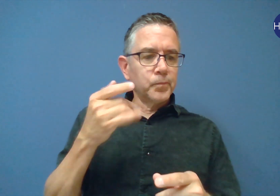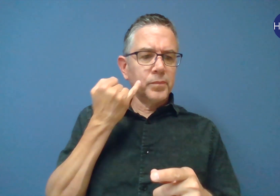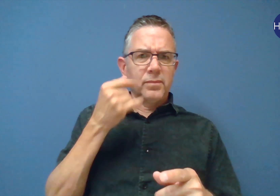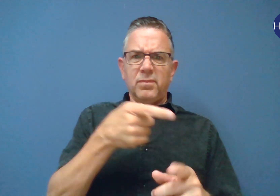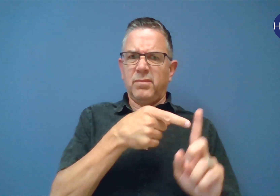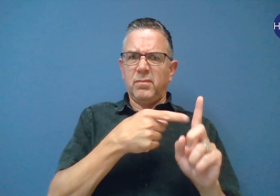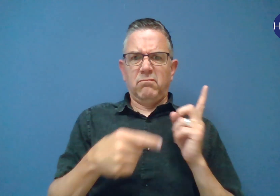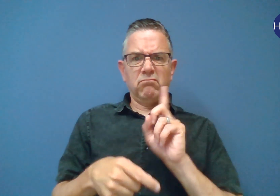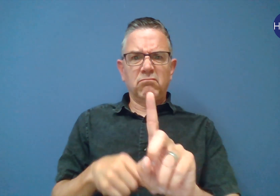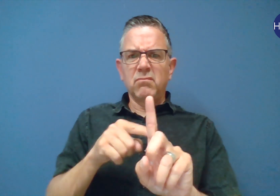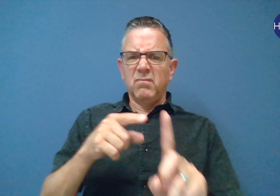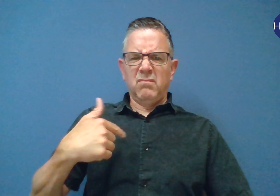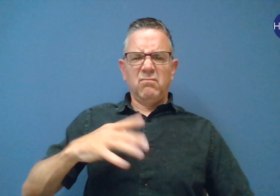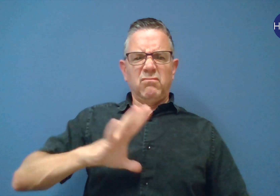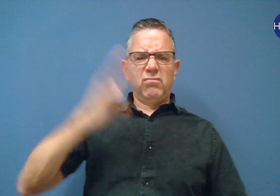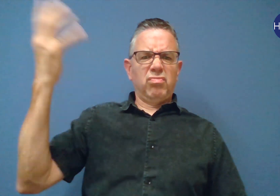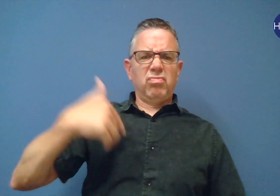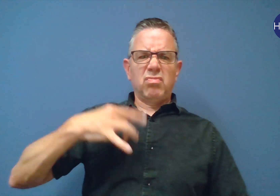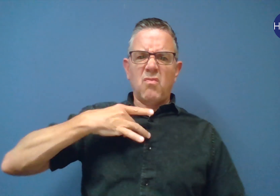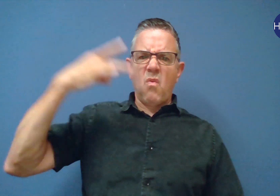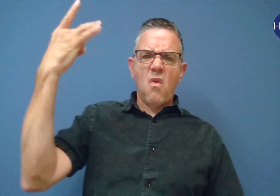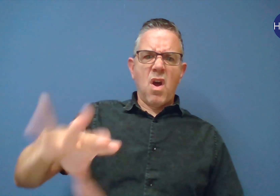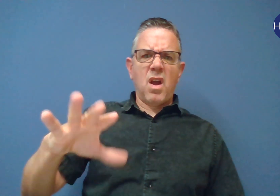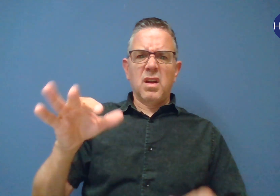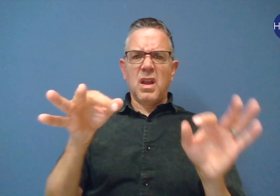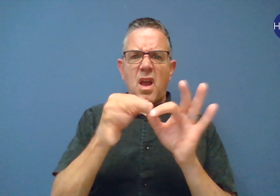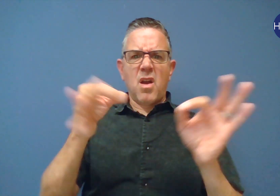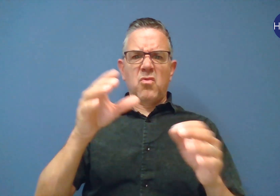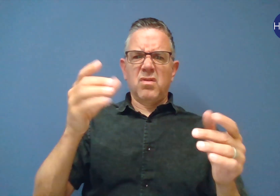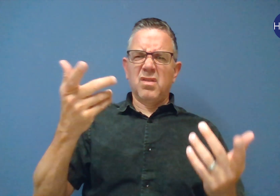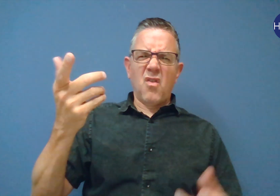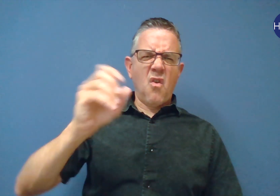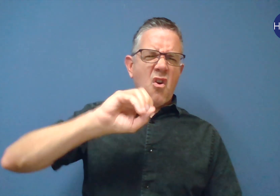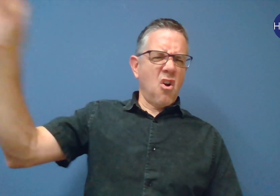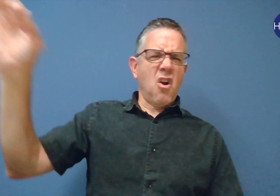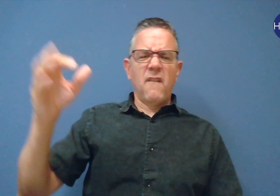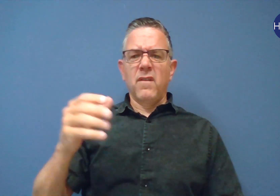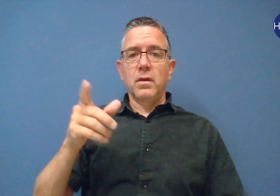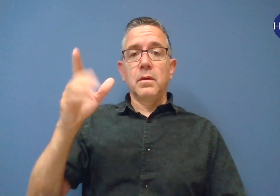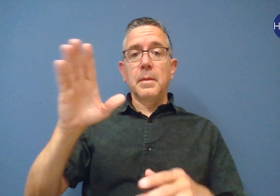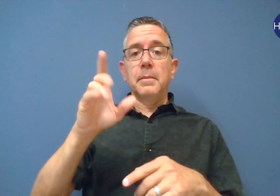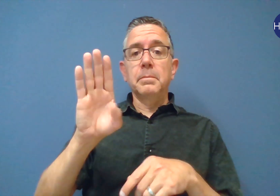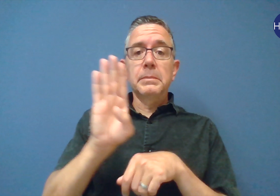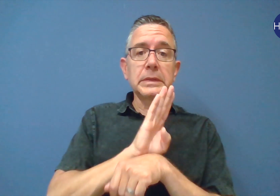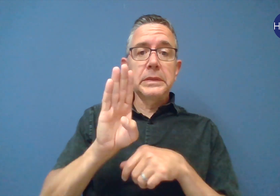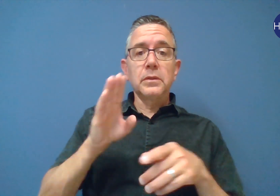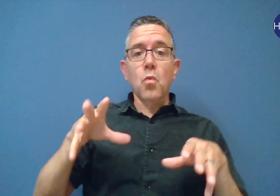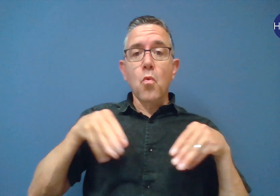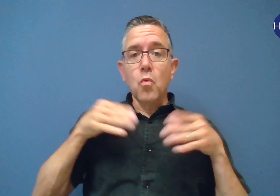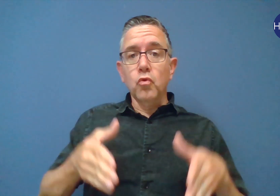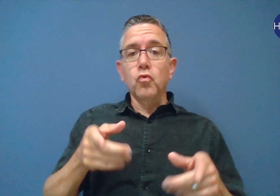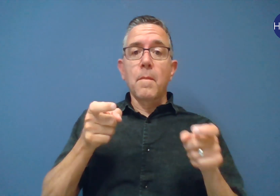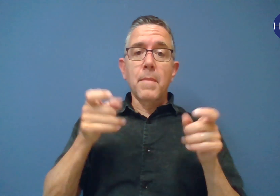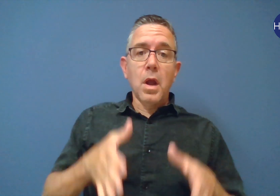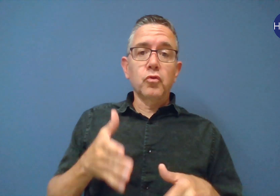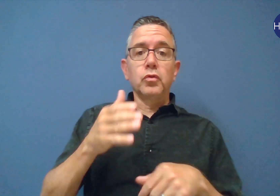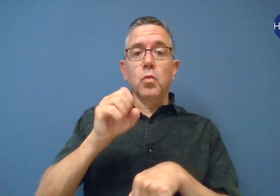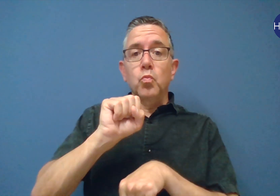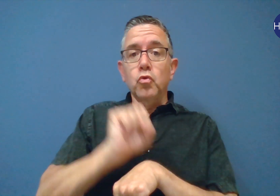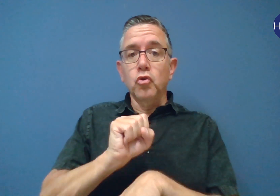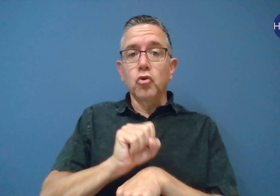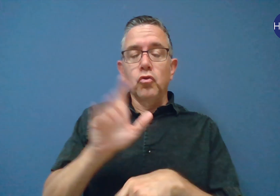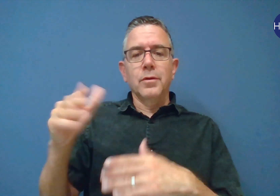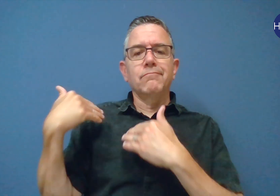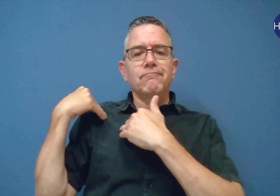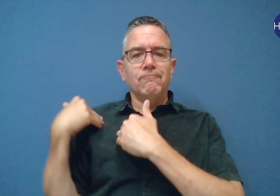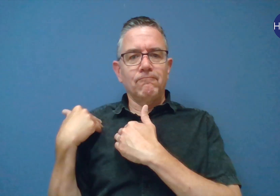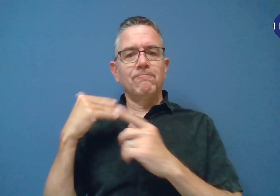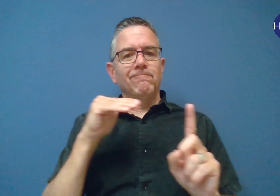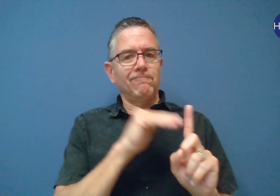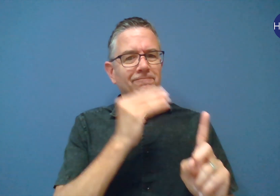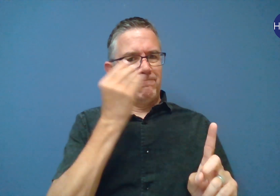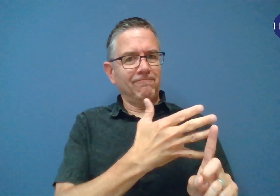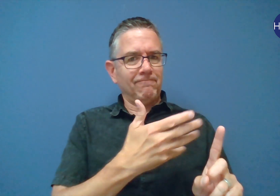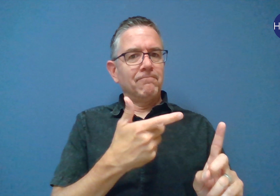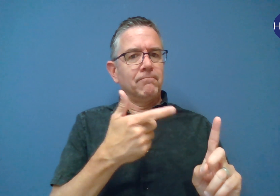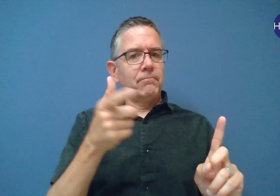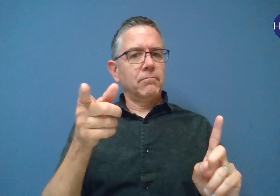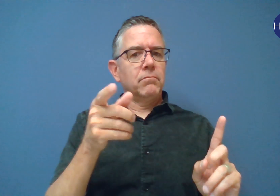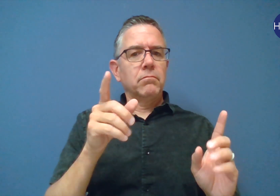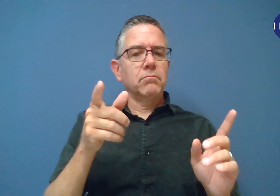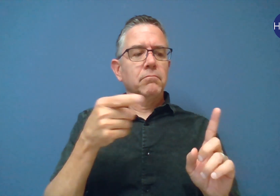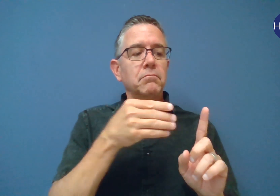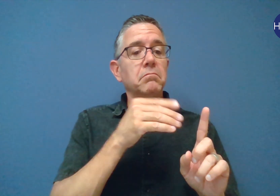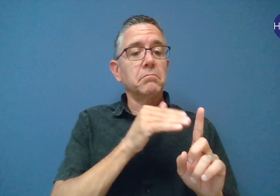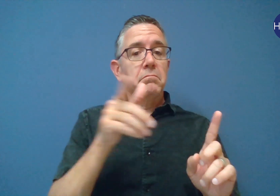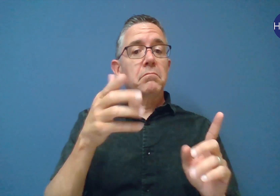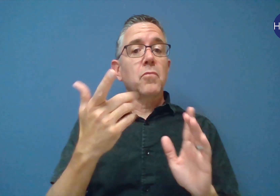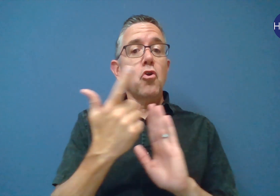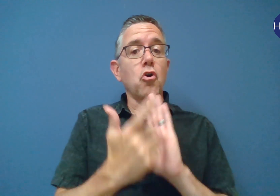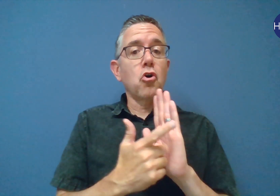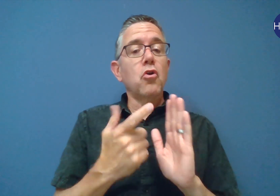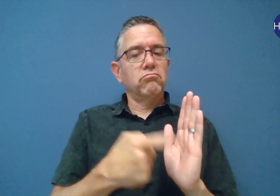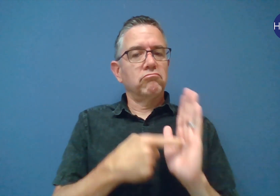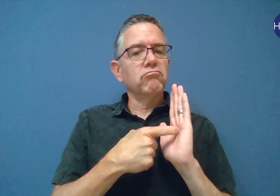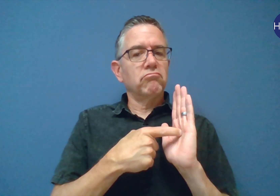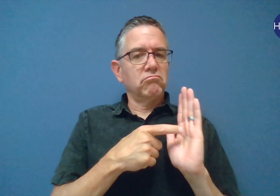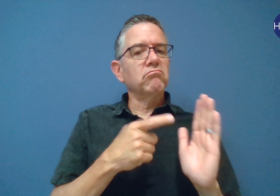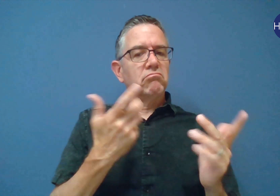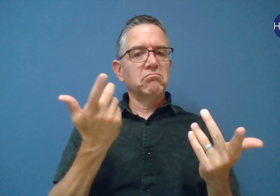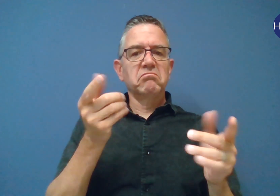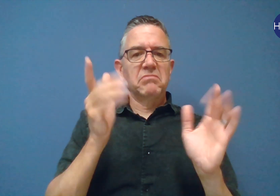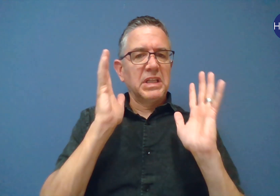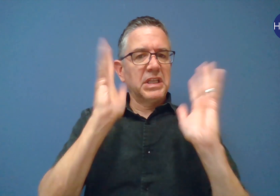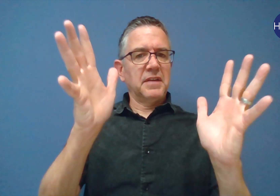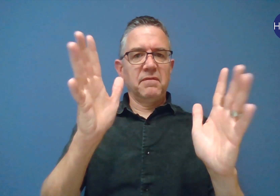If a person doesn’t like the CC and wants the CC turned off, the business owner, manager or employee needs to explain the law to them that they will not turn CC off.